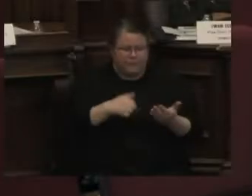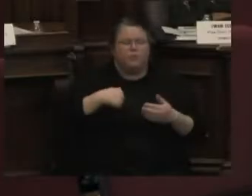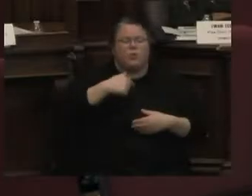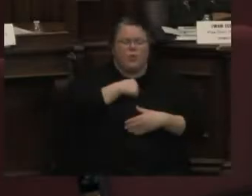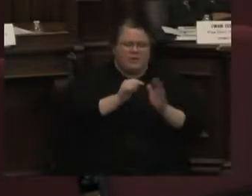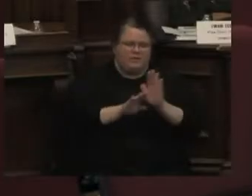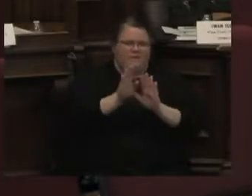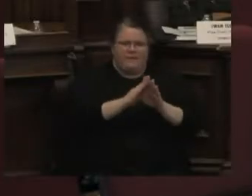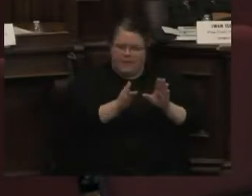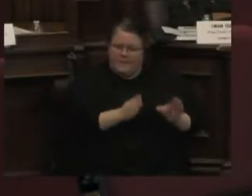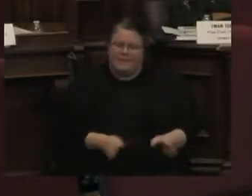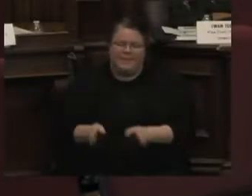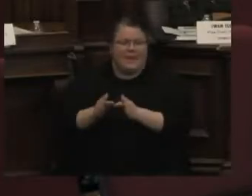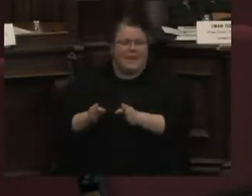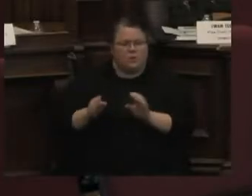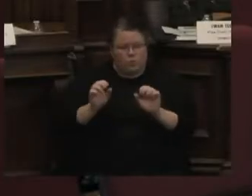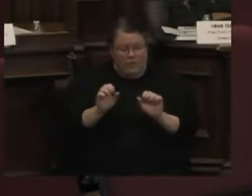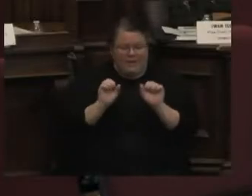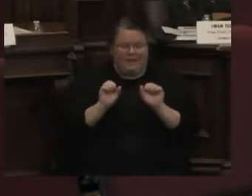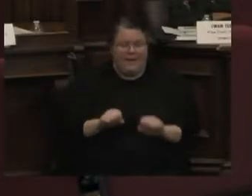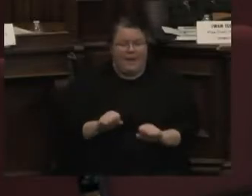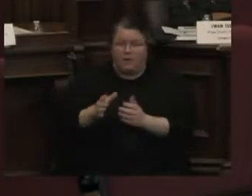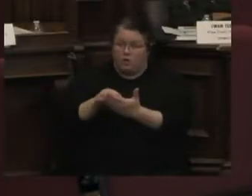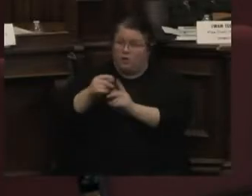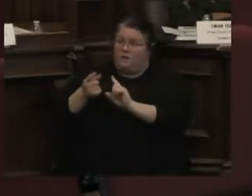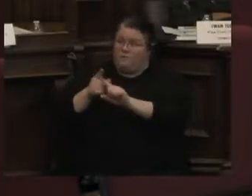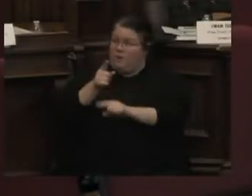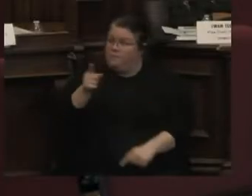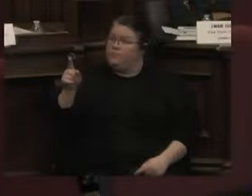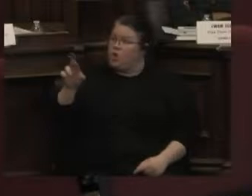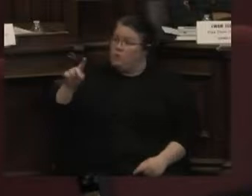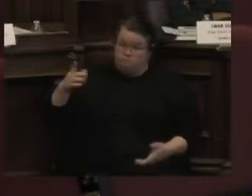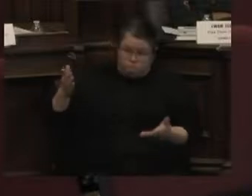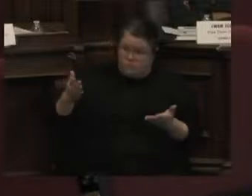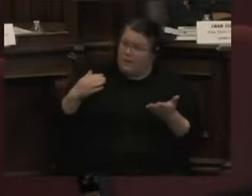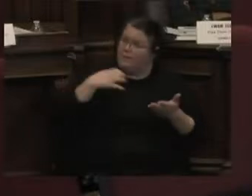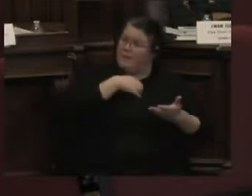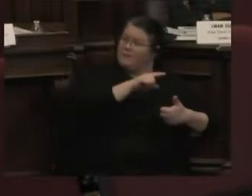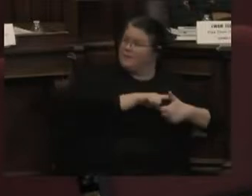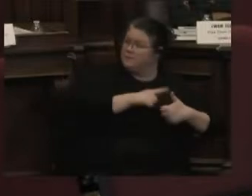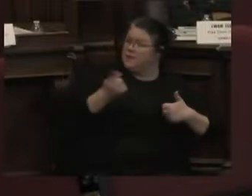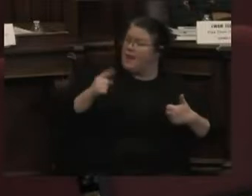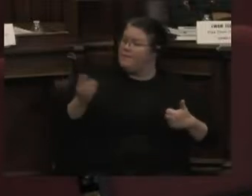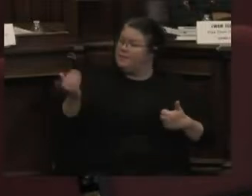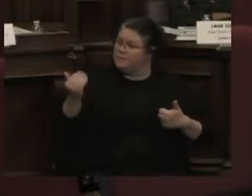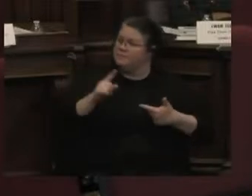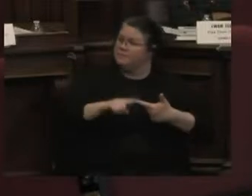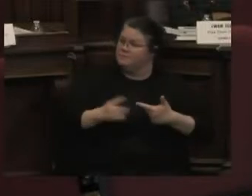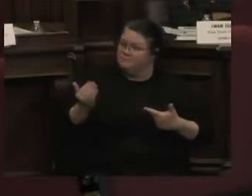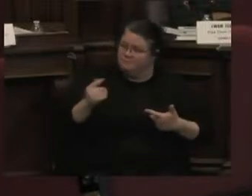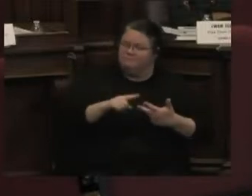And and we're formulating a